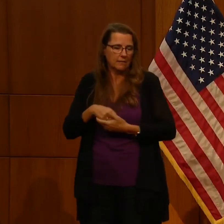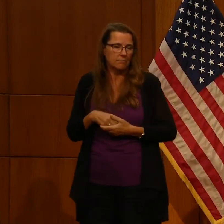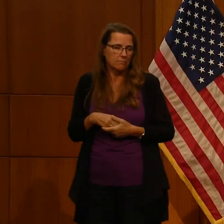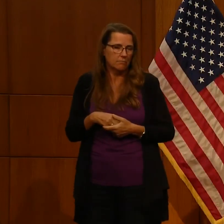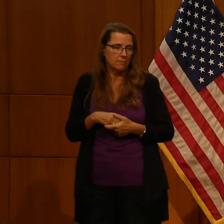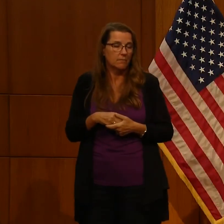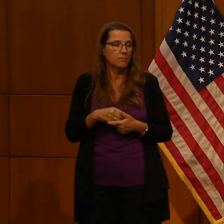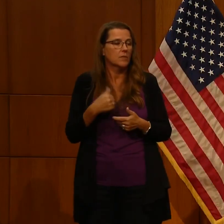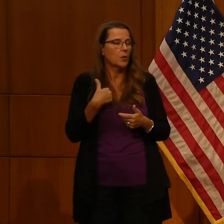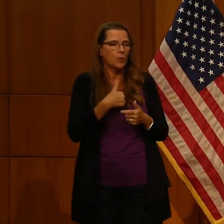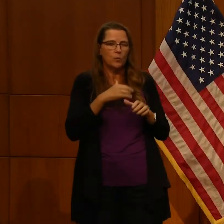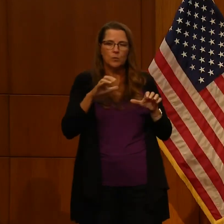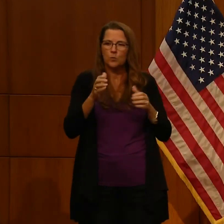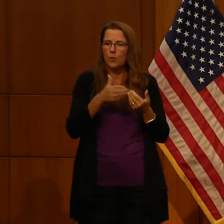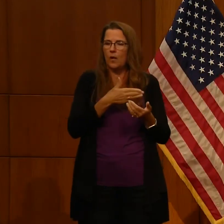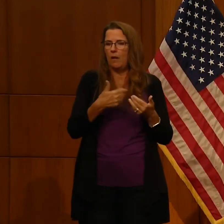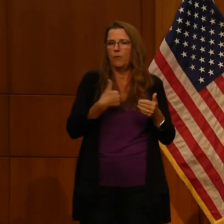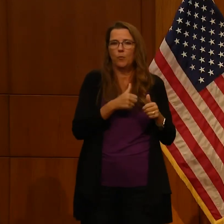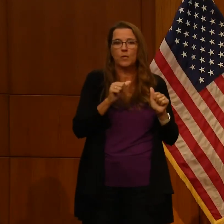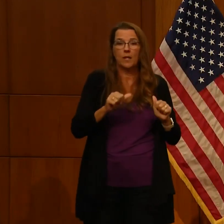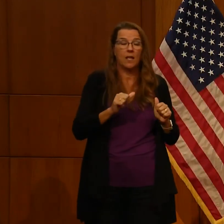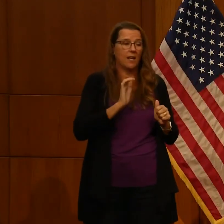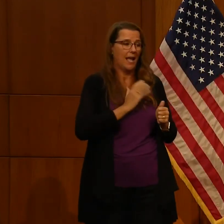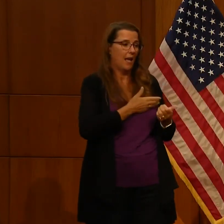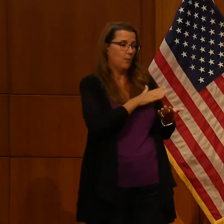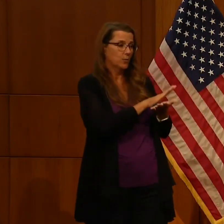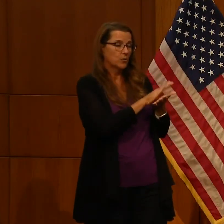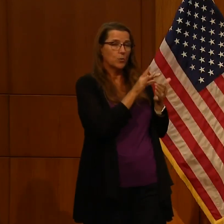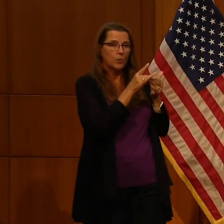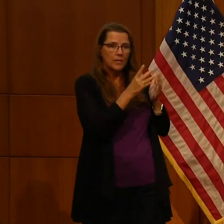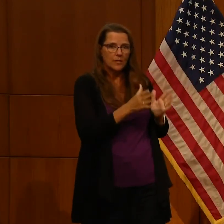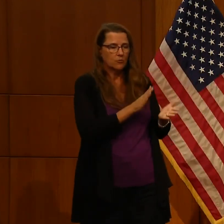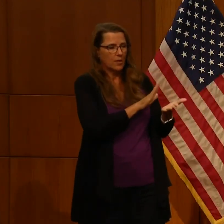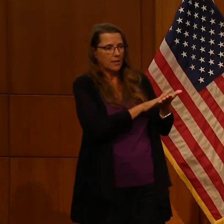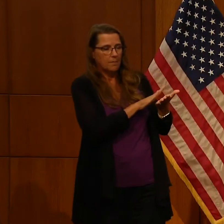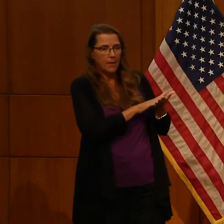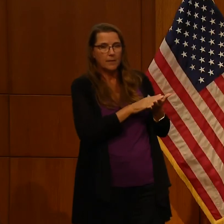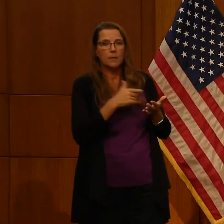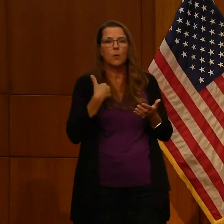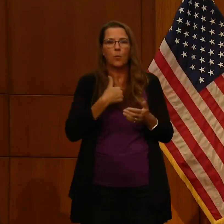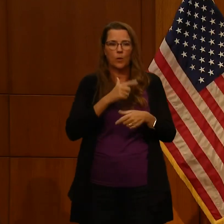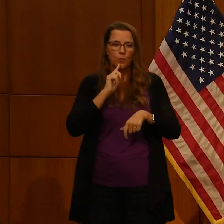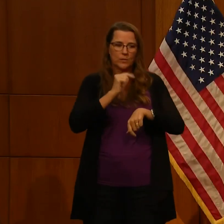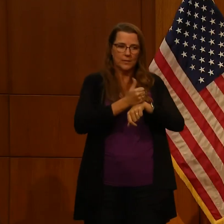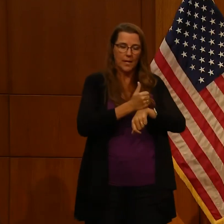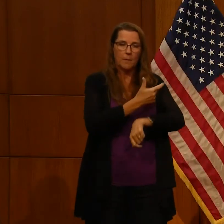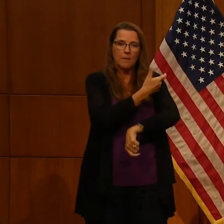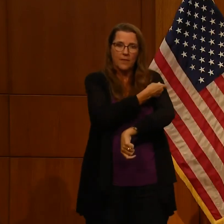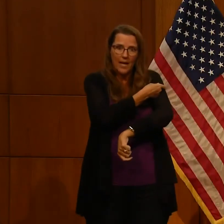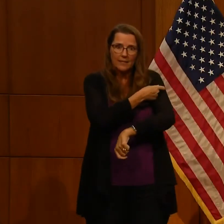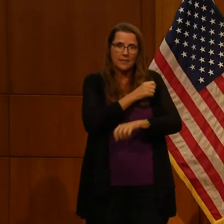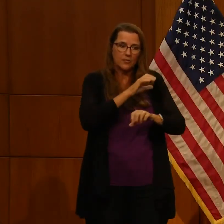VACCINATED. AND SO WE'RE GOING TO DO EVERYTHING WE CAN. AGAIN I JUST COMMEND OUR SCHOOL